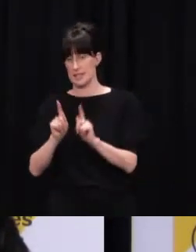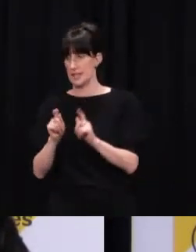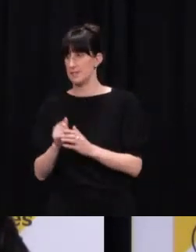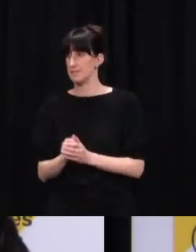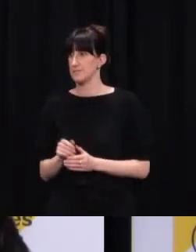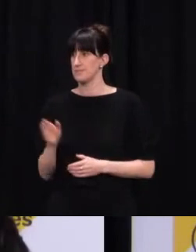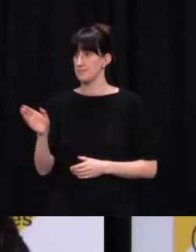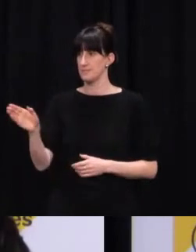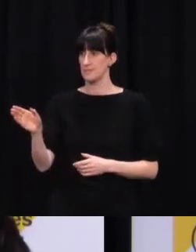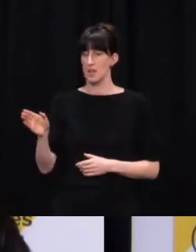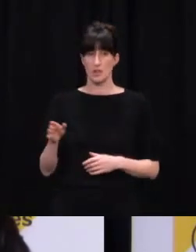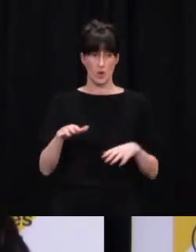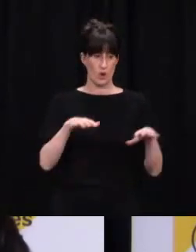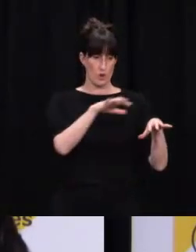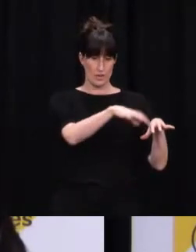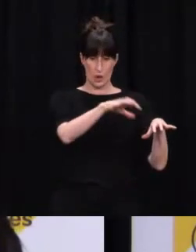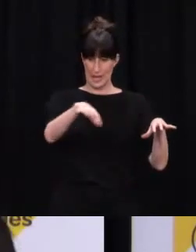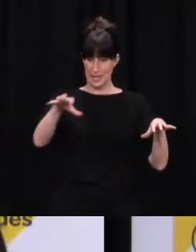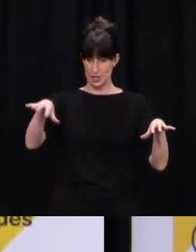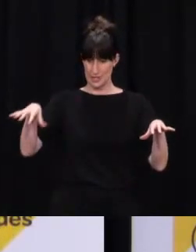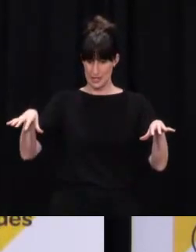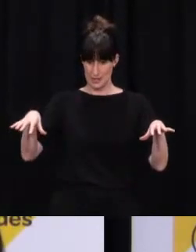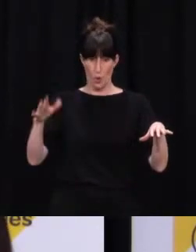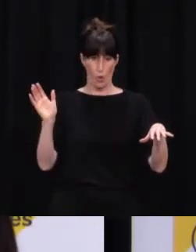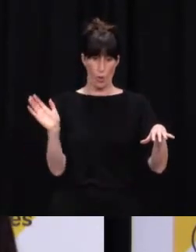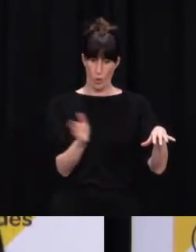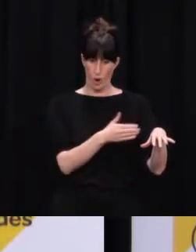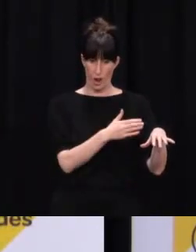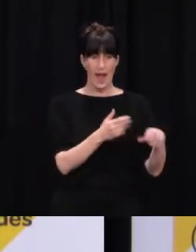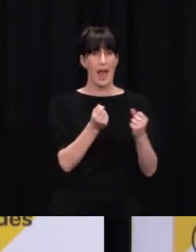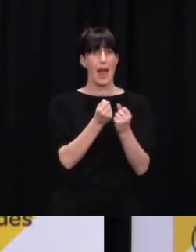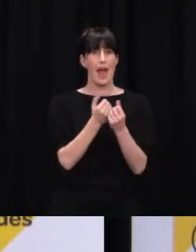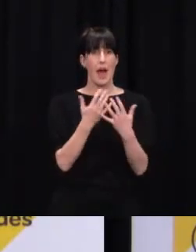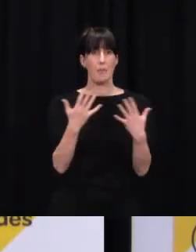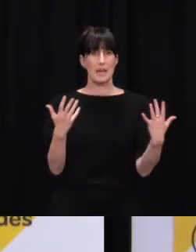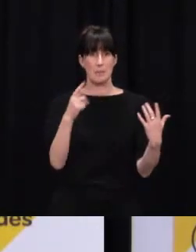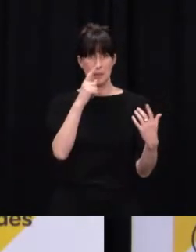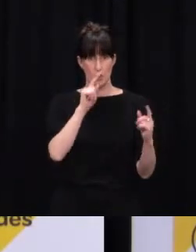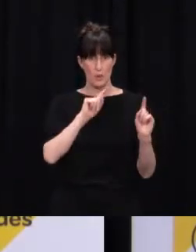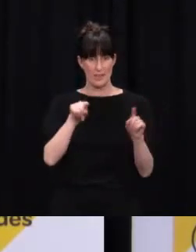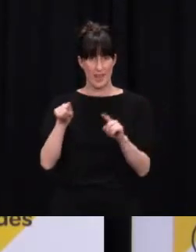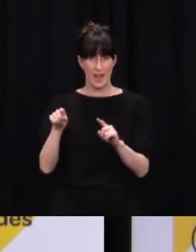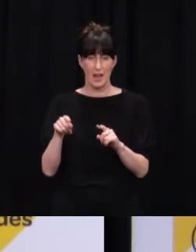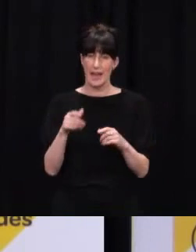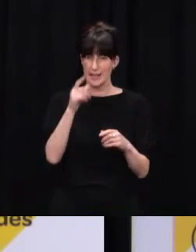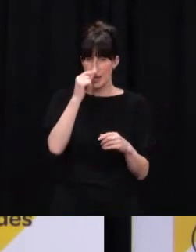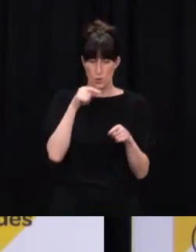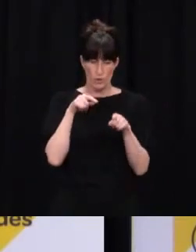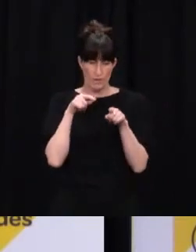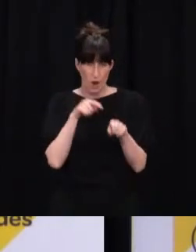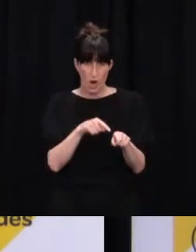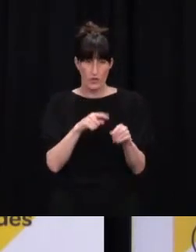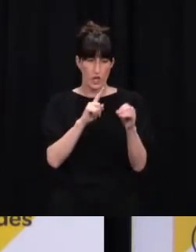Do you know how many people